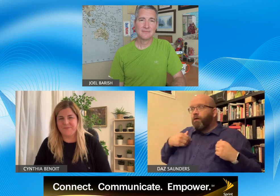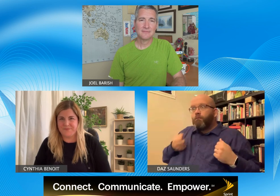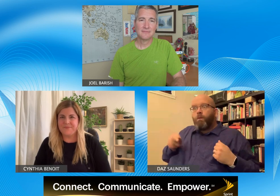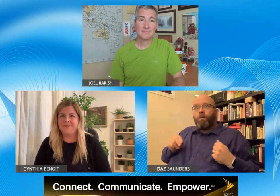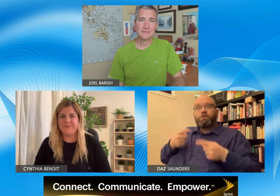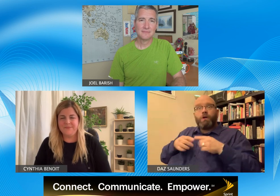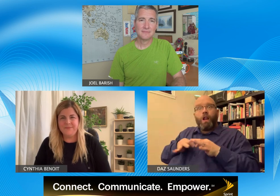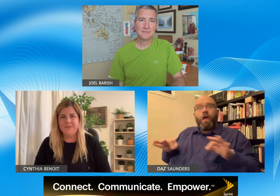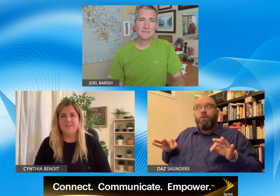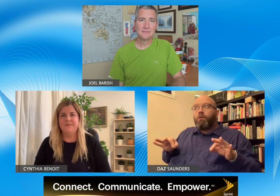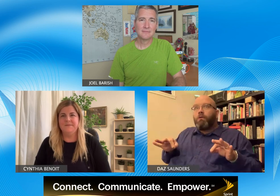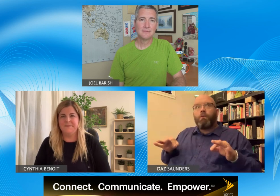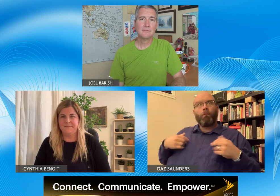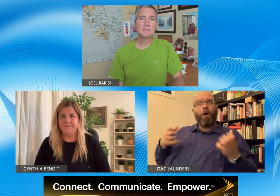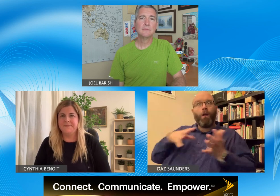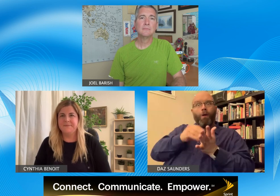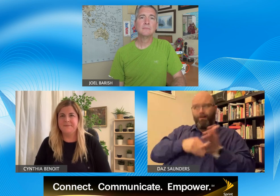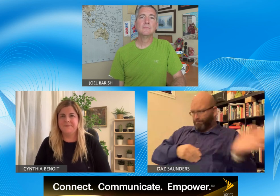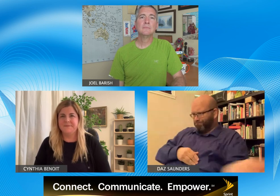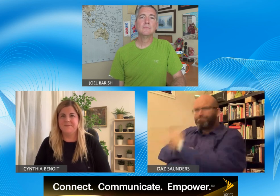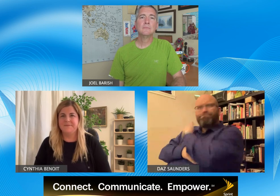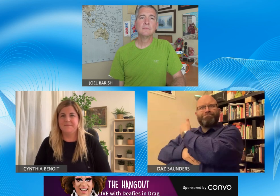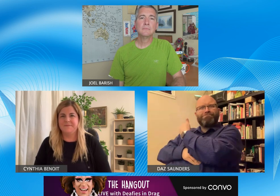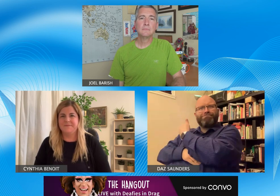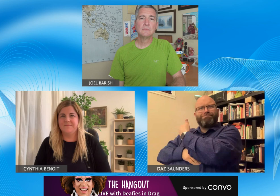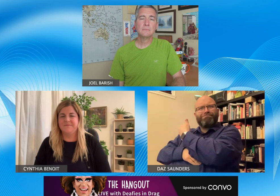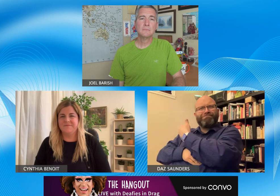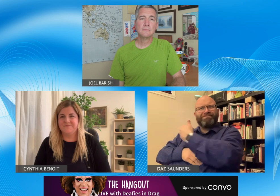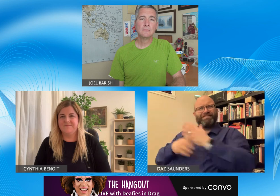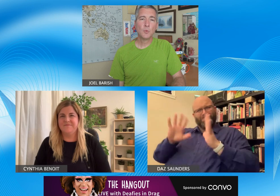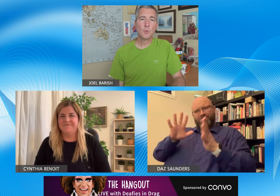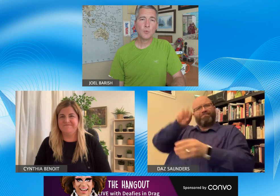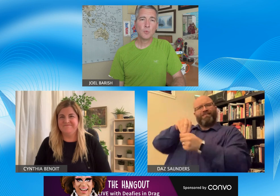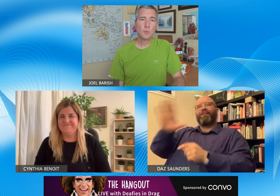LSQ is a legitimate language. Some people expressed interest in learning LSQ. Go right ahead, come on over!